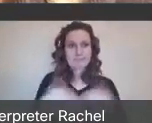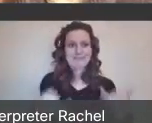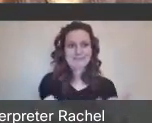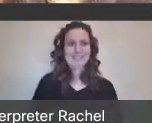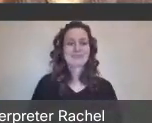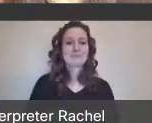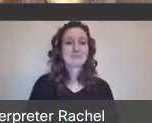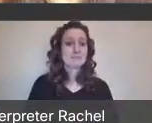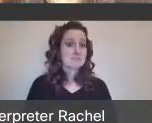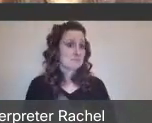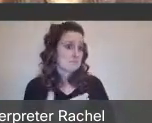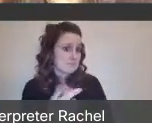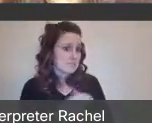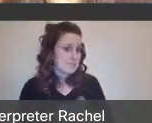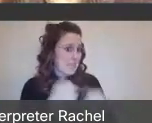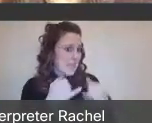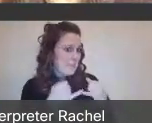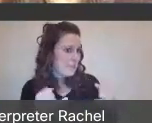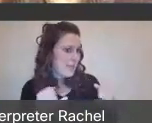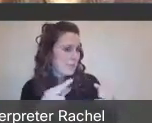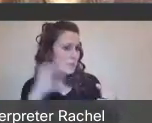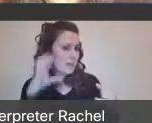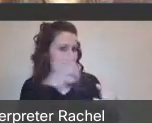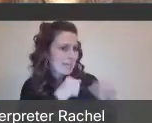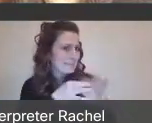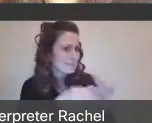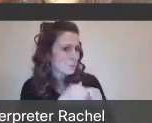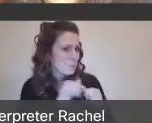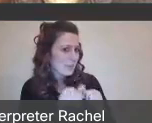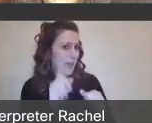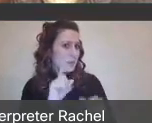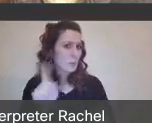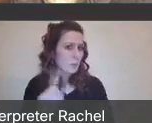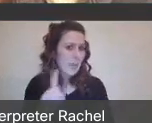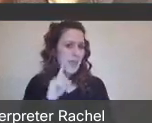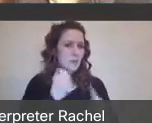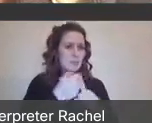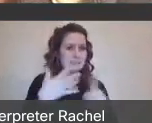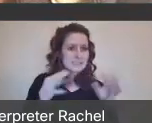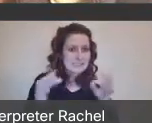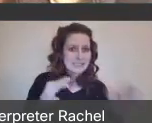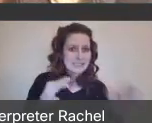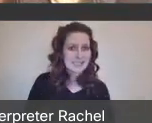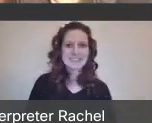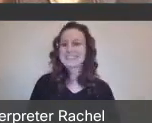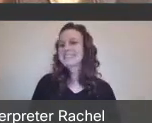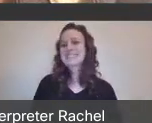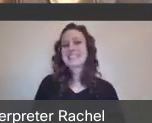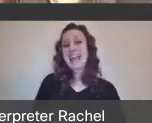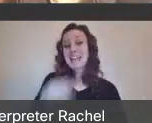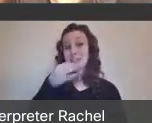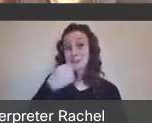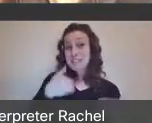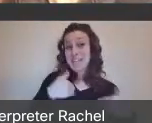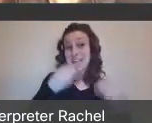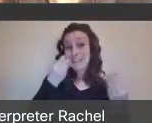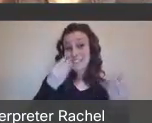[Reporter] Any I'd, like a timeline or any guess on that or any location or any more detail on that? [Commissioner Arkoosh] Don't, as soon as I have details I'll share them with you.